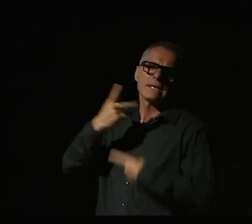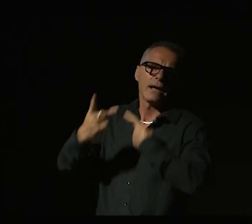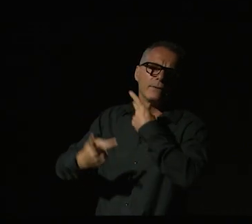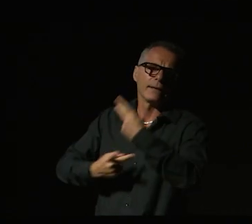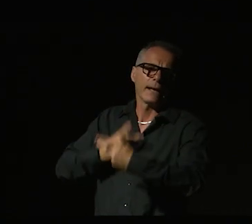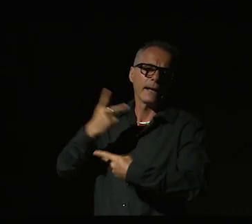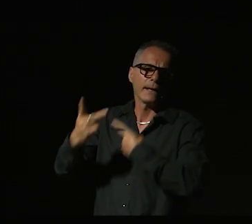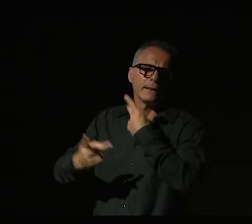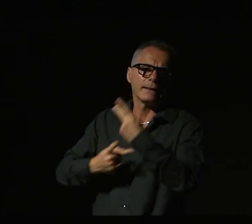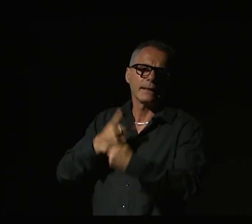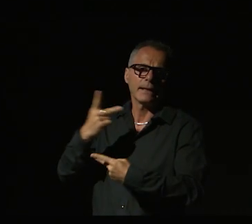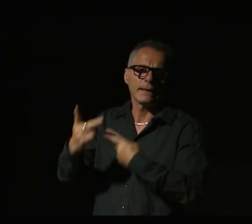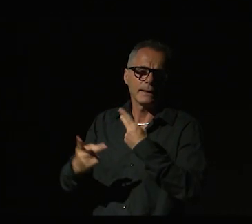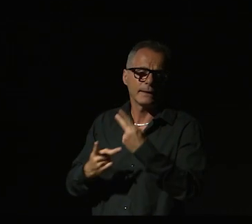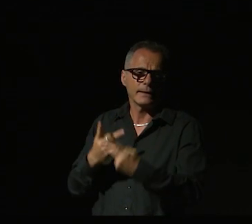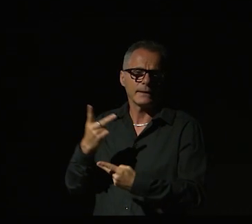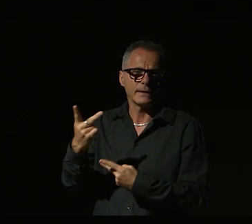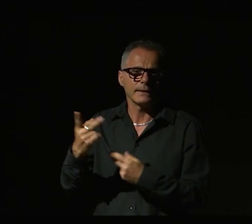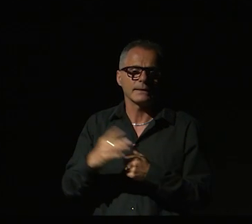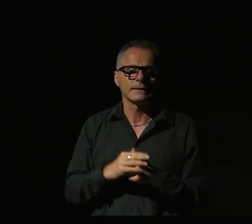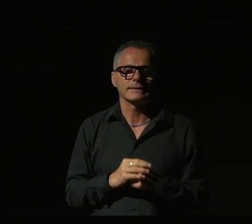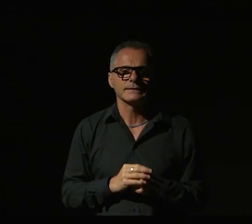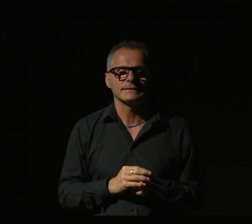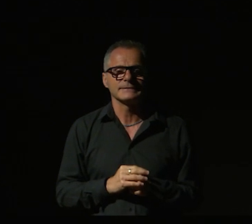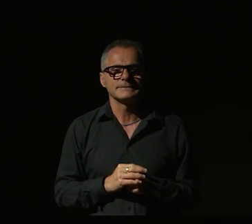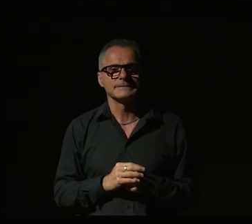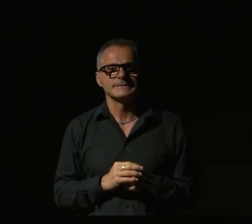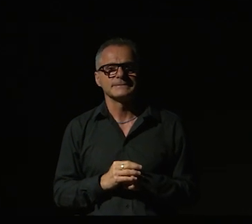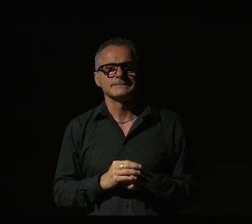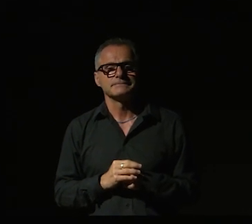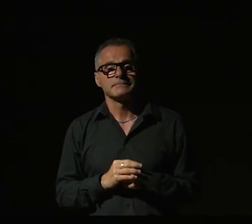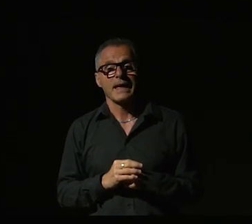as a depiction of unrequited love that would be mirrored in